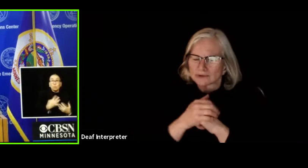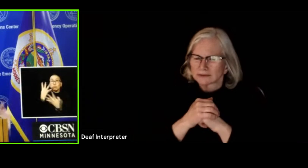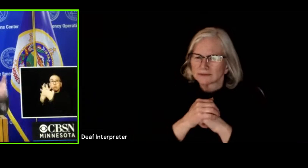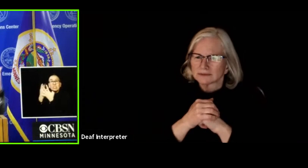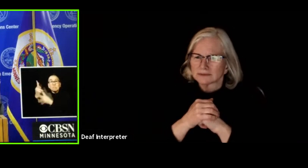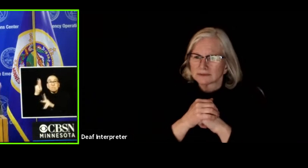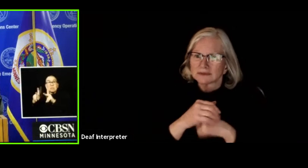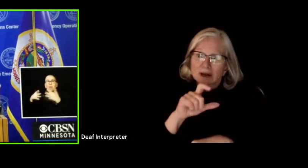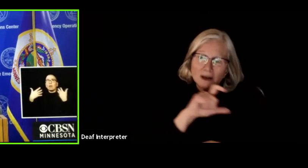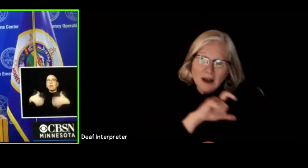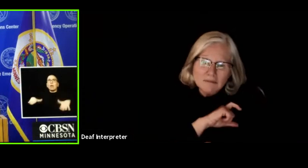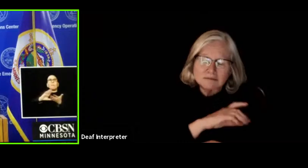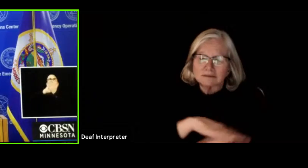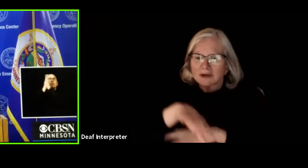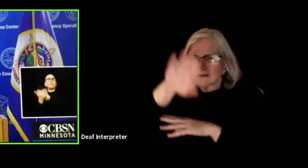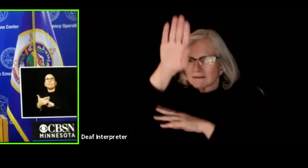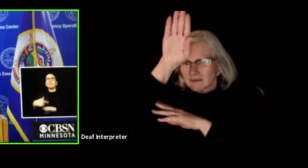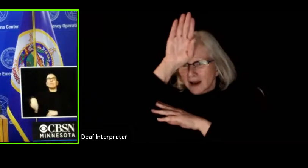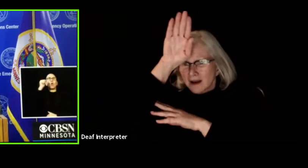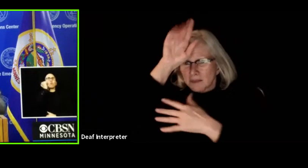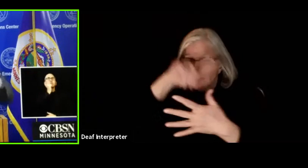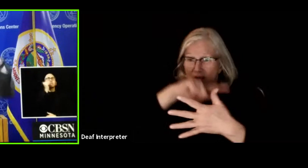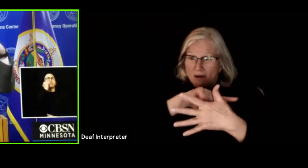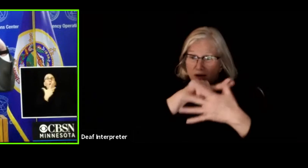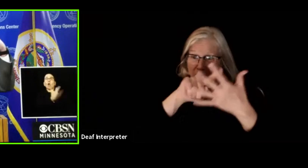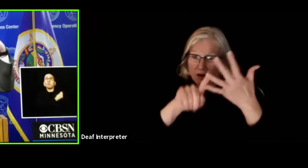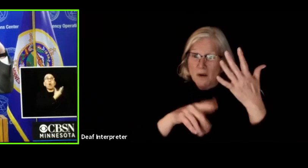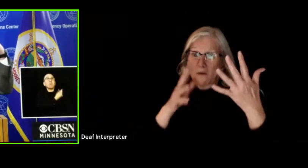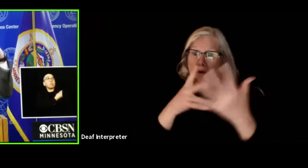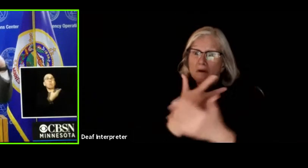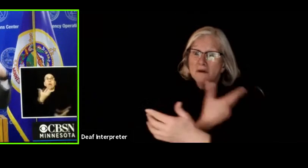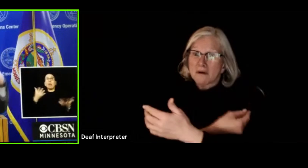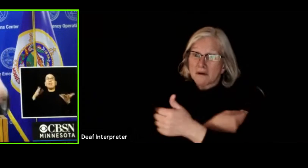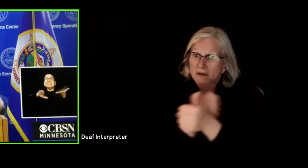BUT THE DESIRE SITUATION OF DEATHS AND HOSPITALIZATIONS ARE GOING TO BE REDUCED RELATIVELY